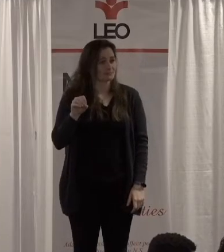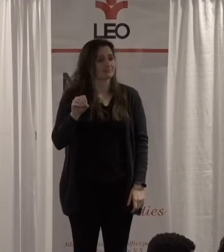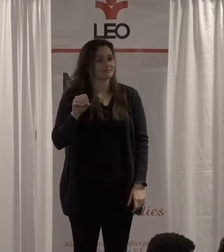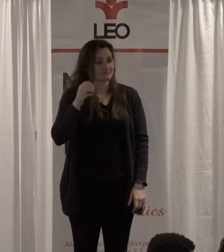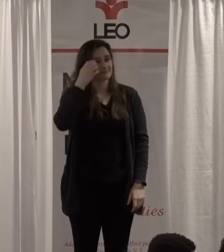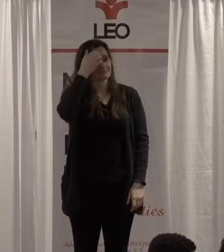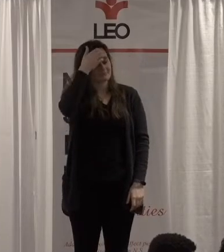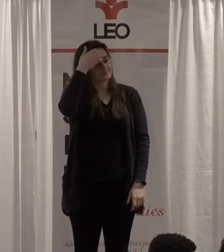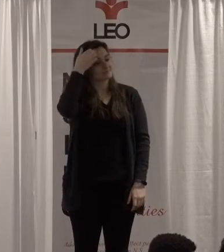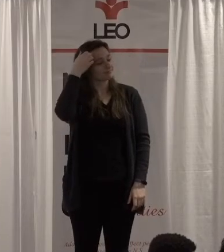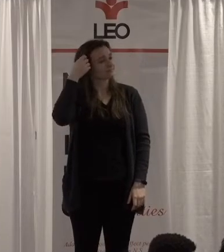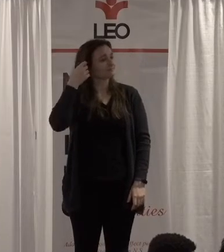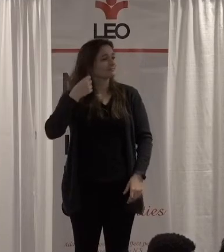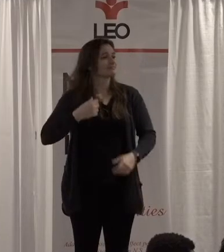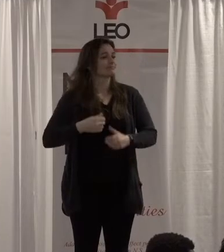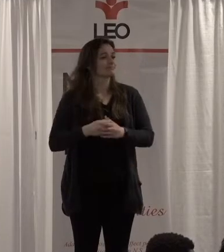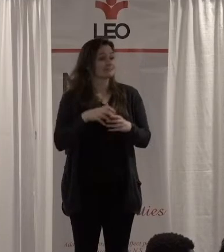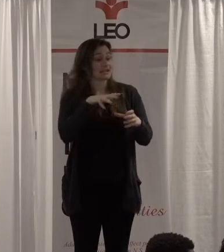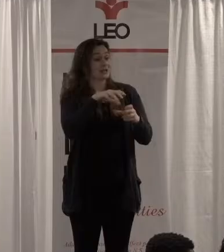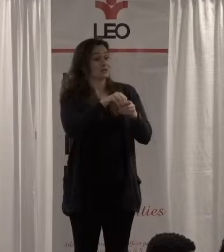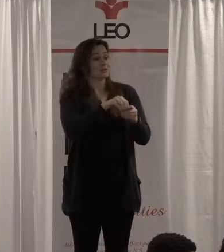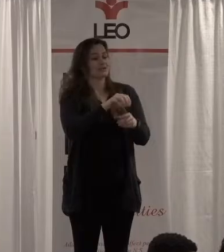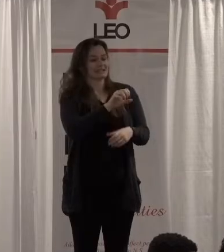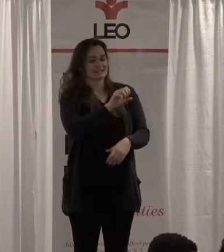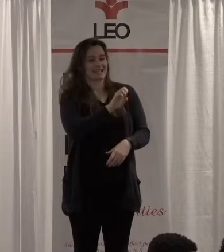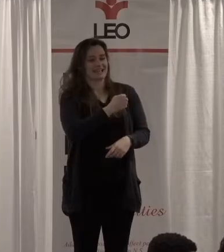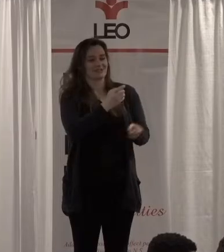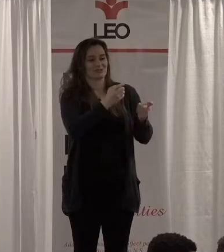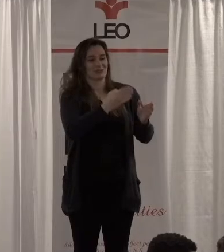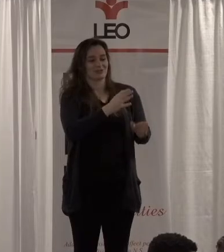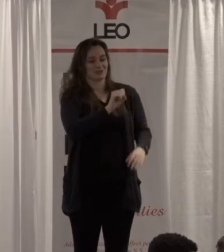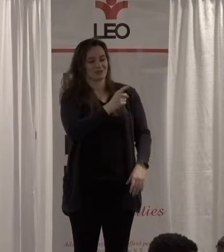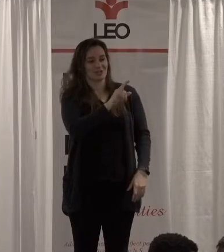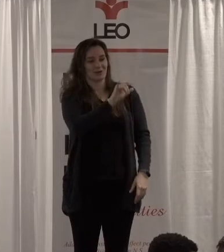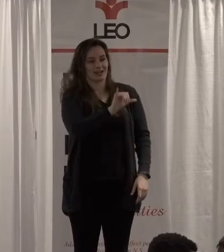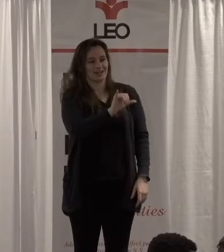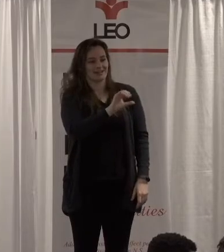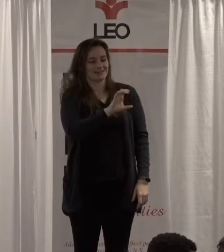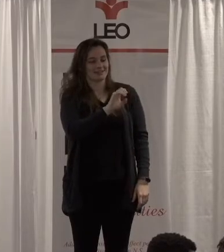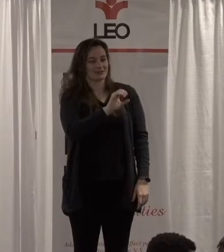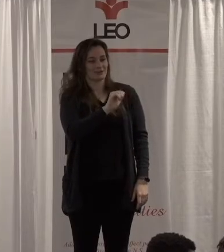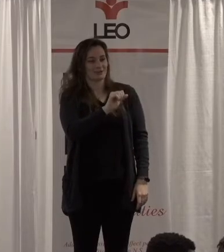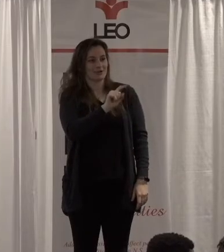INCLUDING EXECUTIVE DIRECTOR SHERRY COSTA-LORENZ FOR THEIR 39 YEARS OF HARD WORK